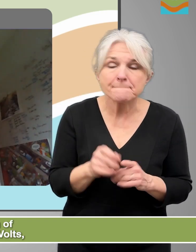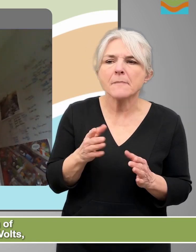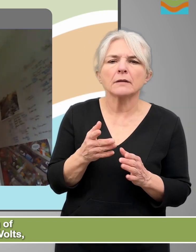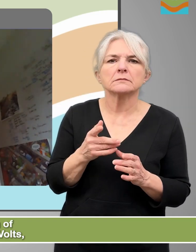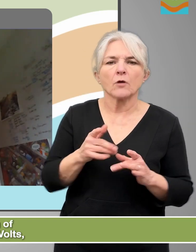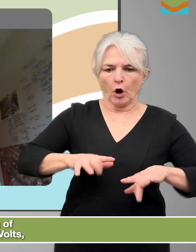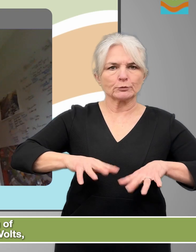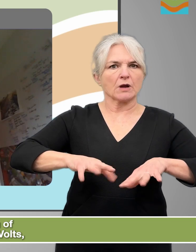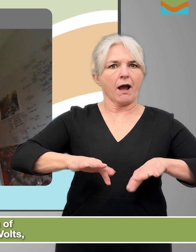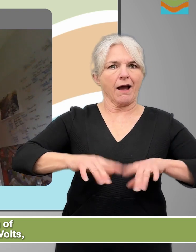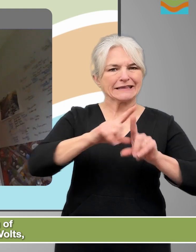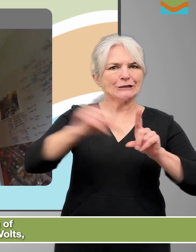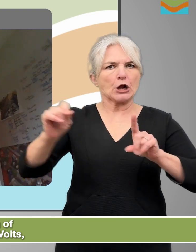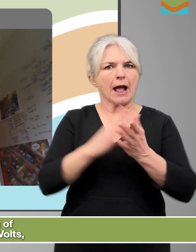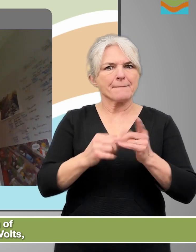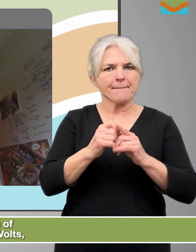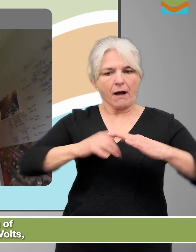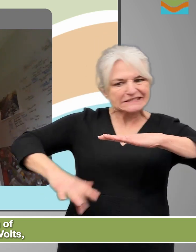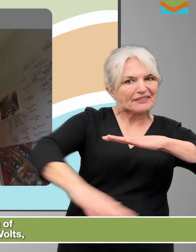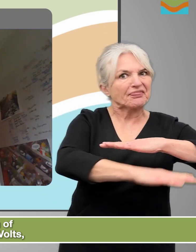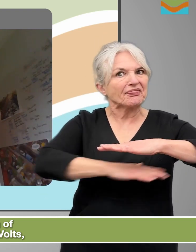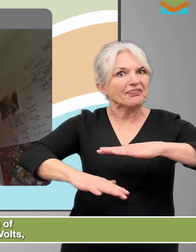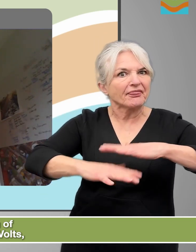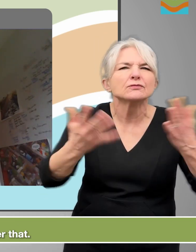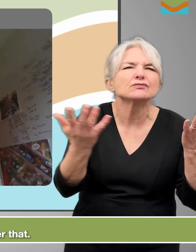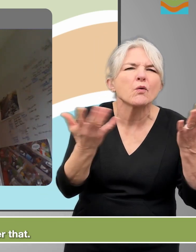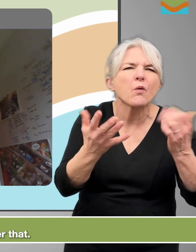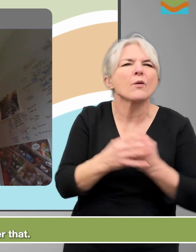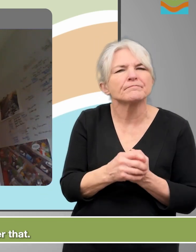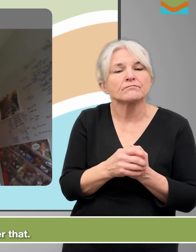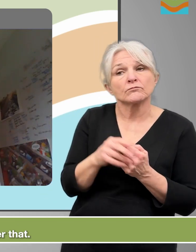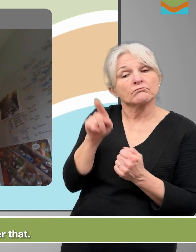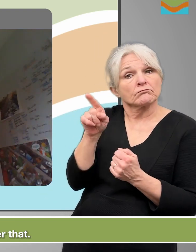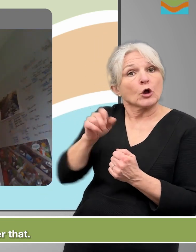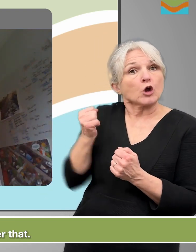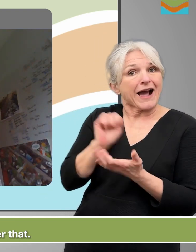We already have a version of NUAR in Scotland, Scottish Volts, always important to remember that.